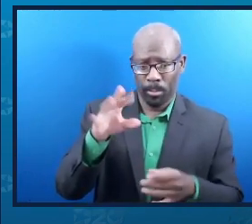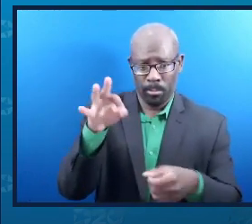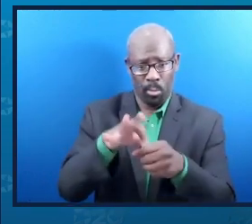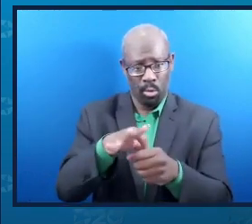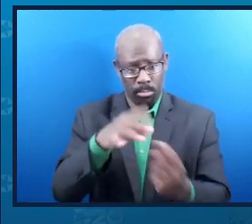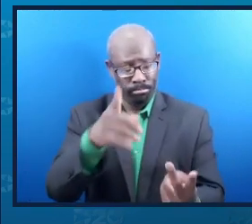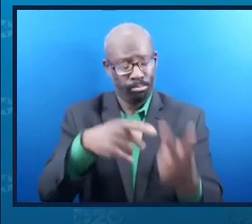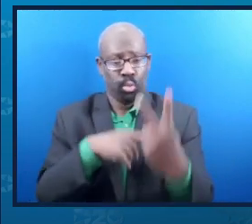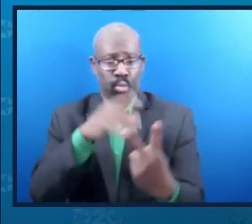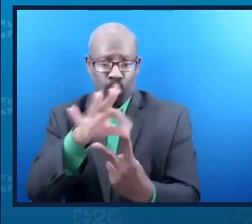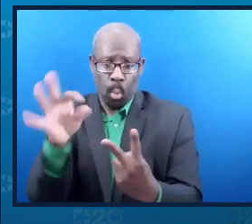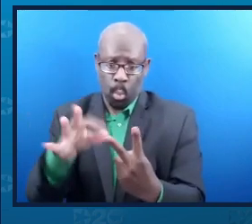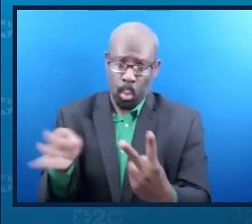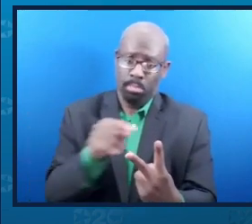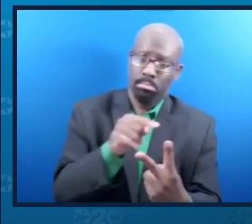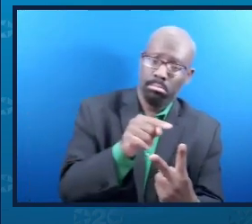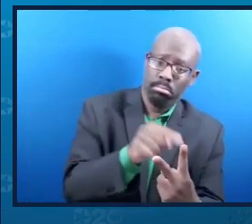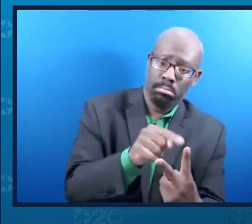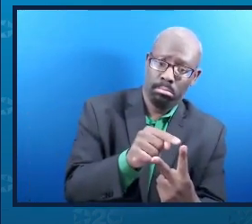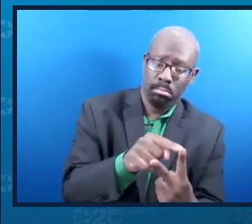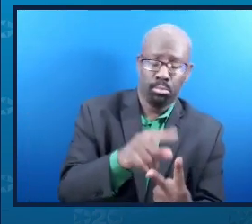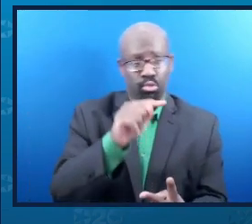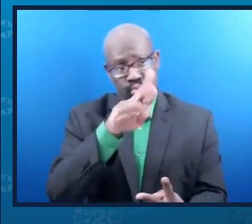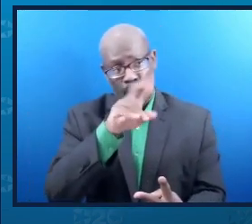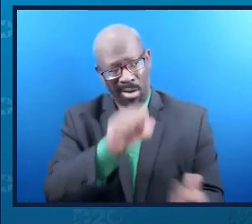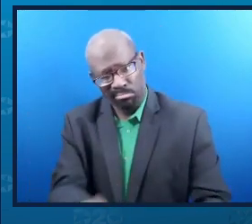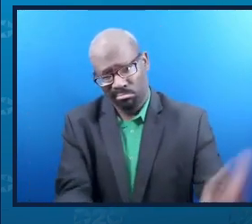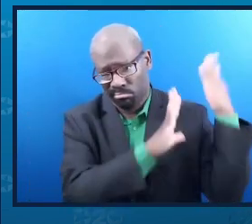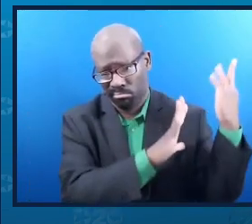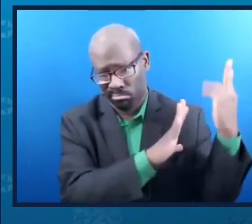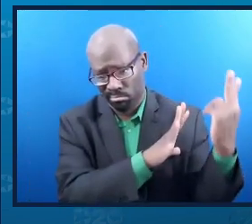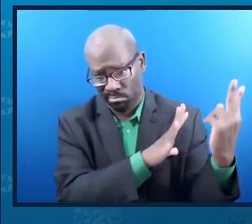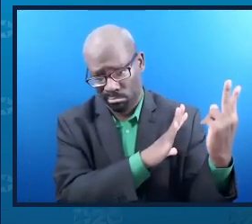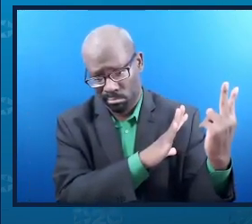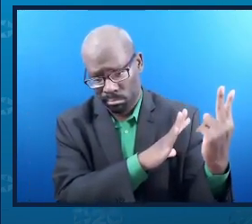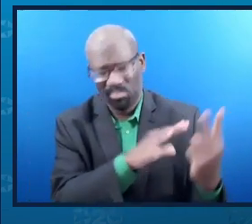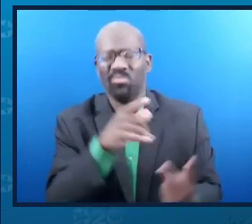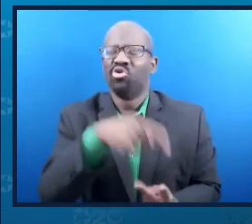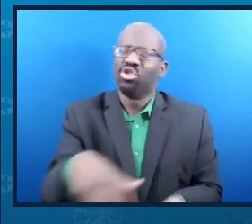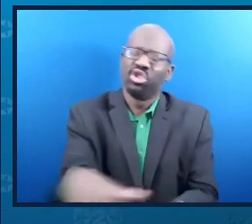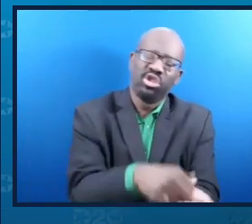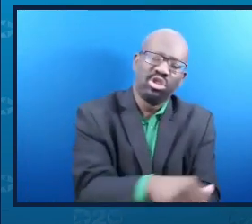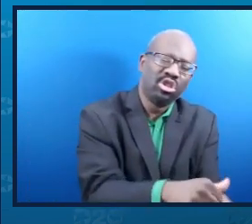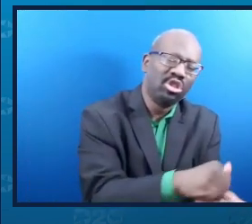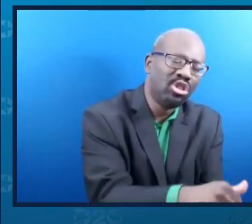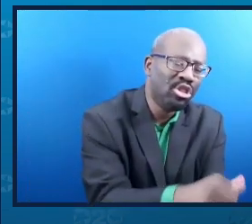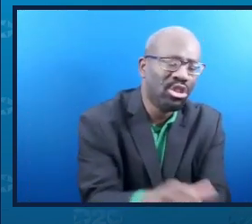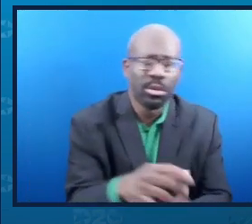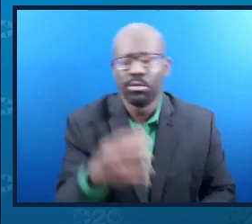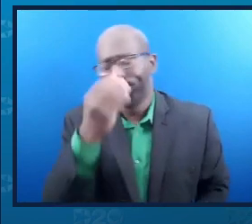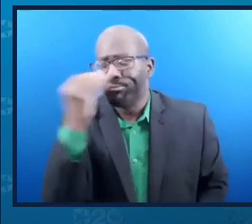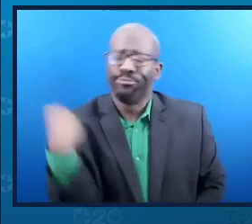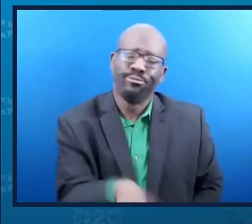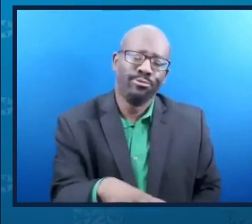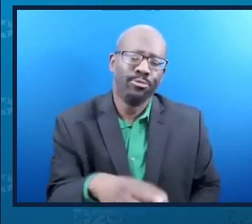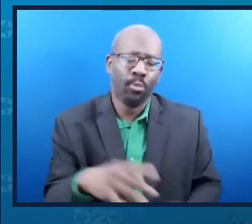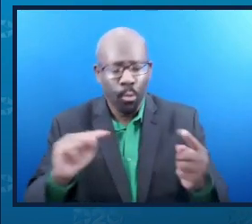TO END TWO CRISES: THE TRUMP PRESIDENCY AND THE ENVIRONMENTAL ANNIHILATION HE REPRESENTS. WE HAVE THE CHANCE THIS NOVEMBER